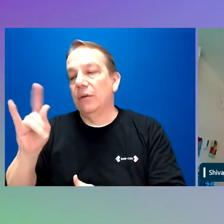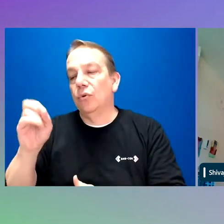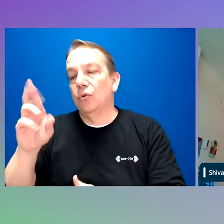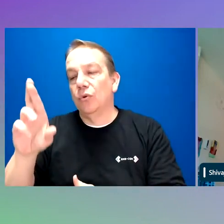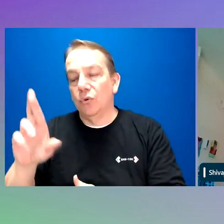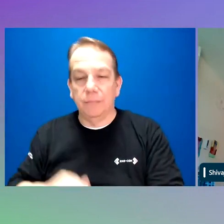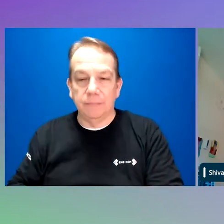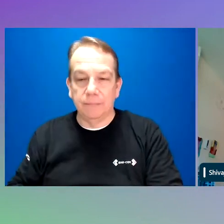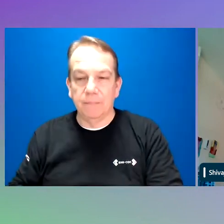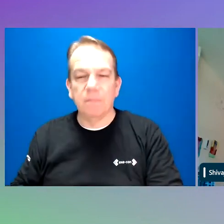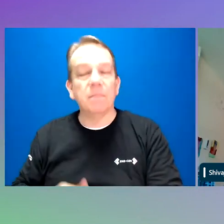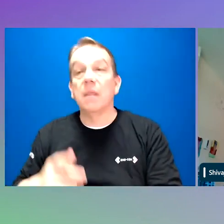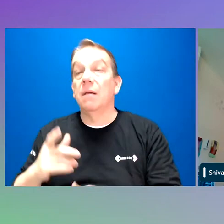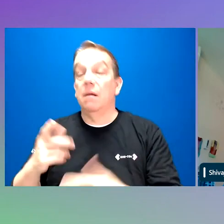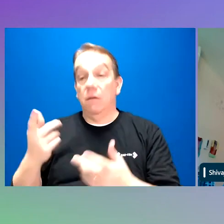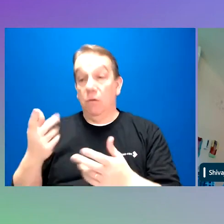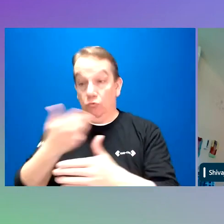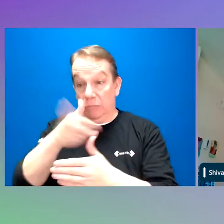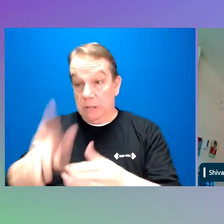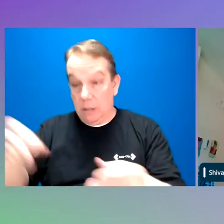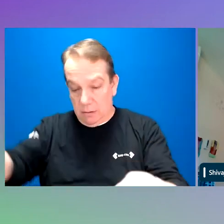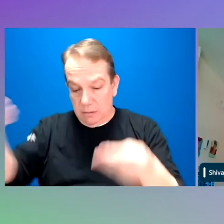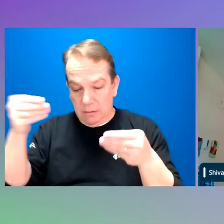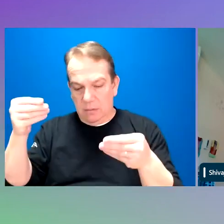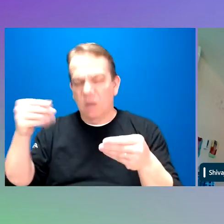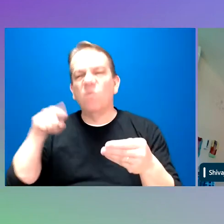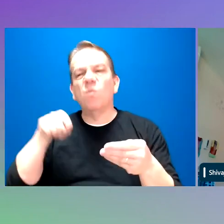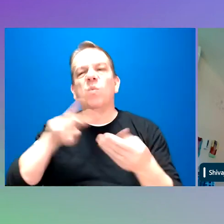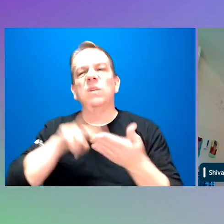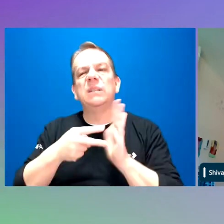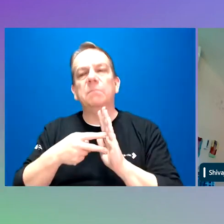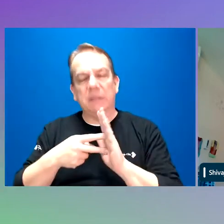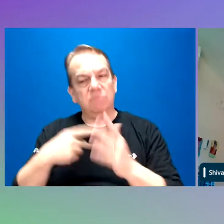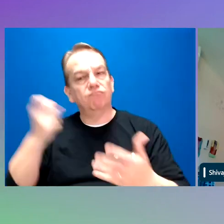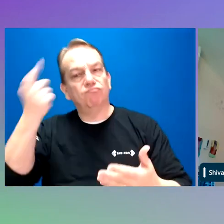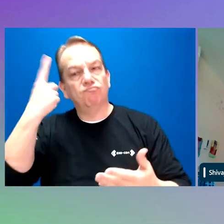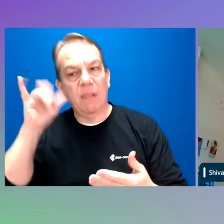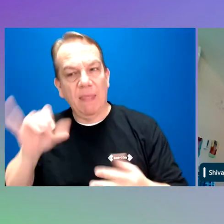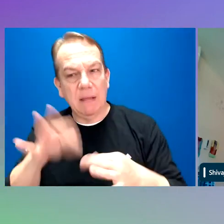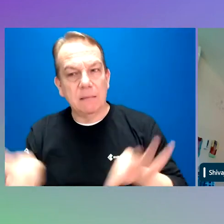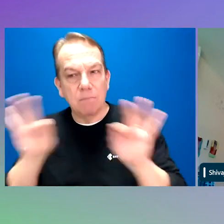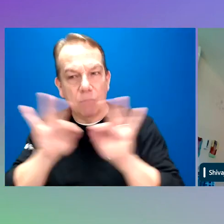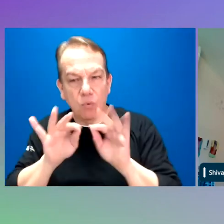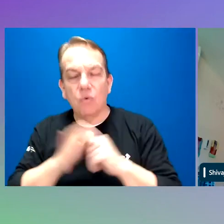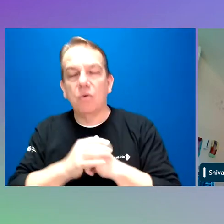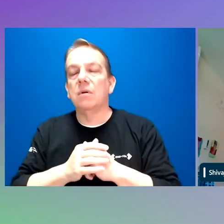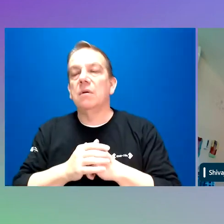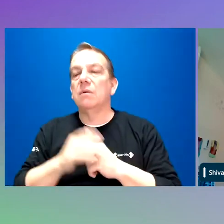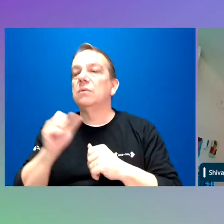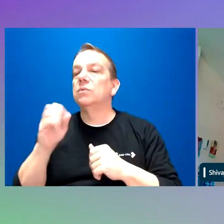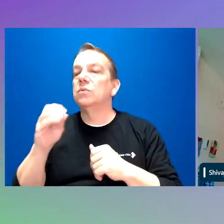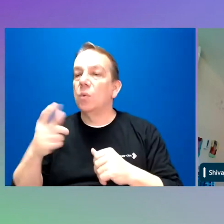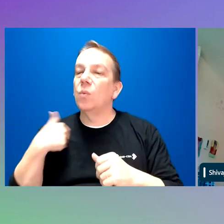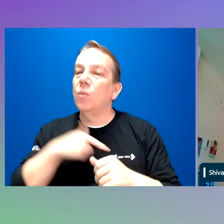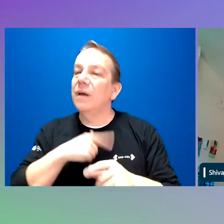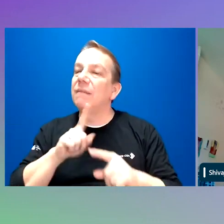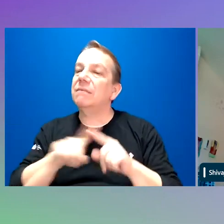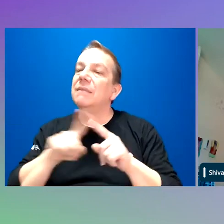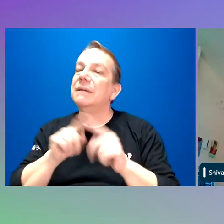results mean. Um, so to that extent, yes, we do have, um,